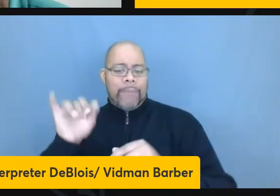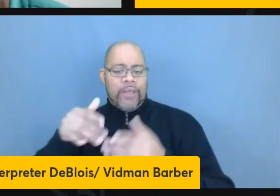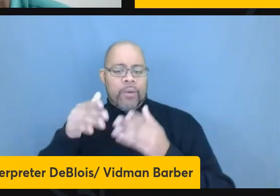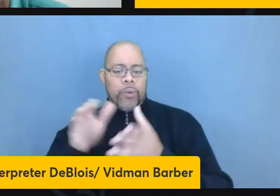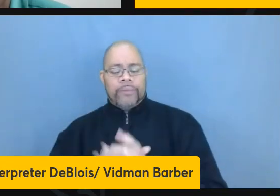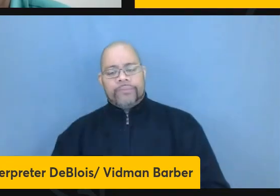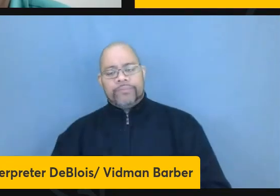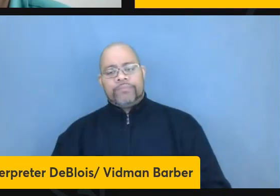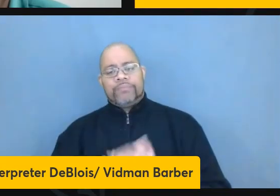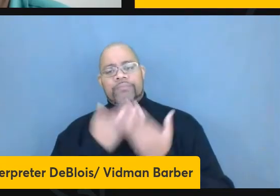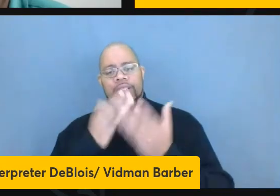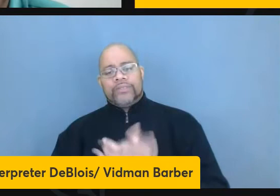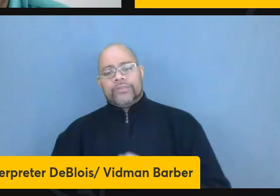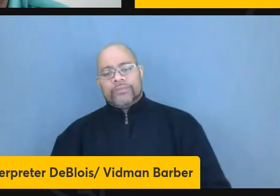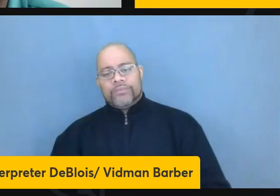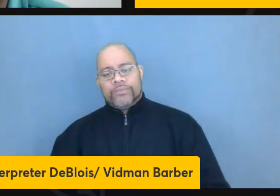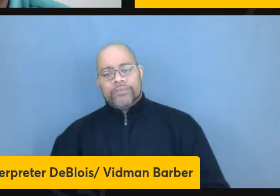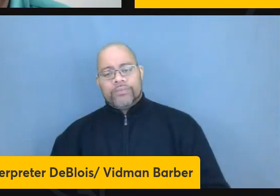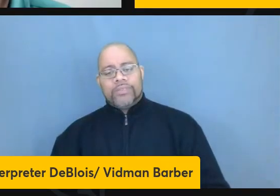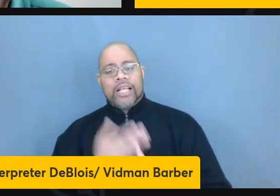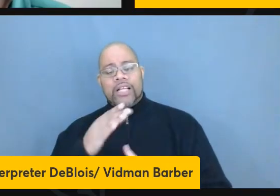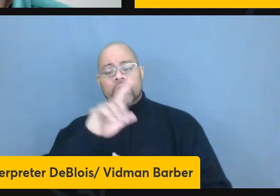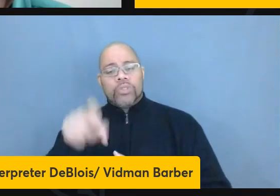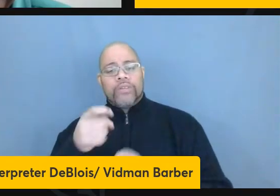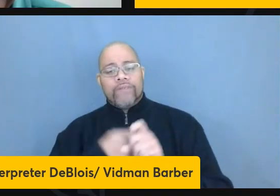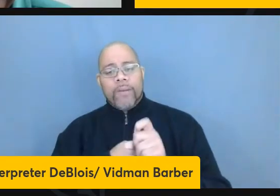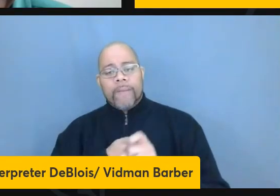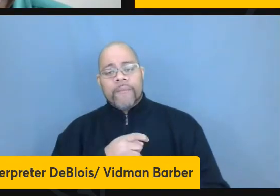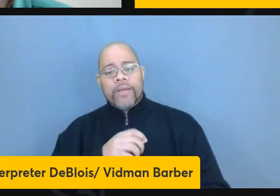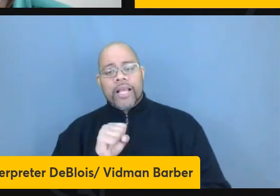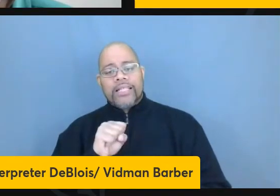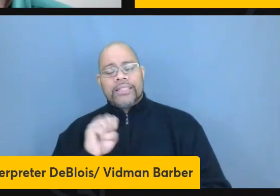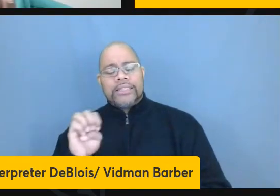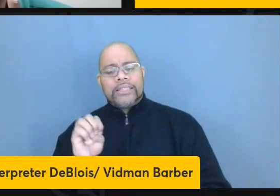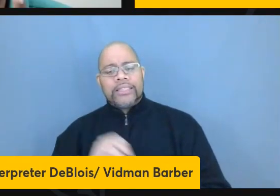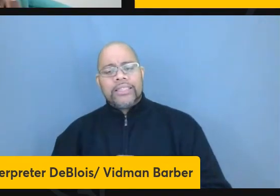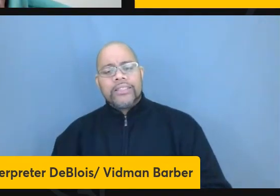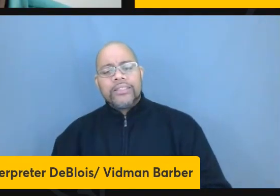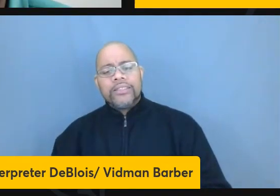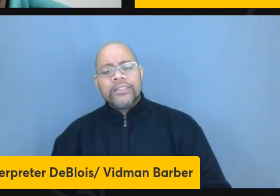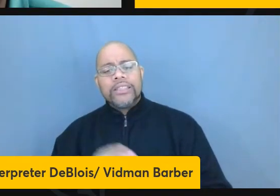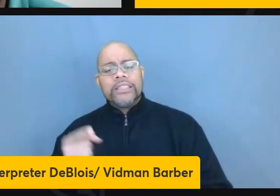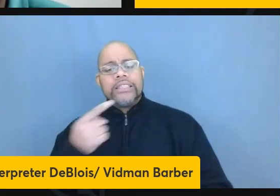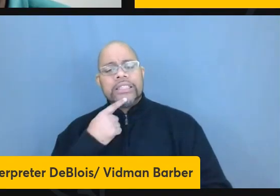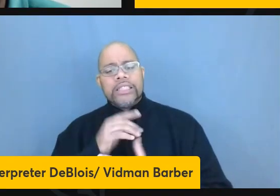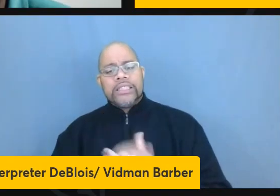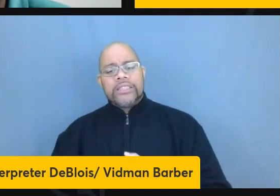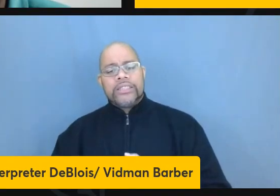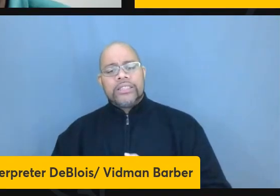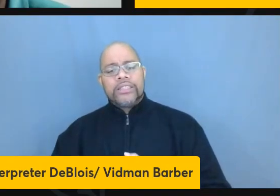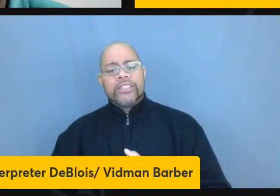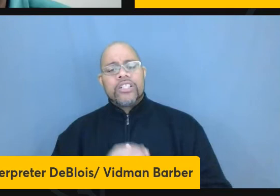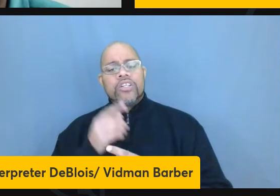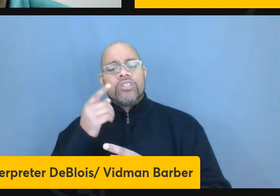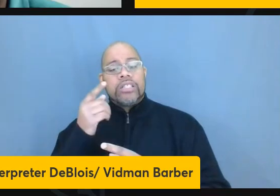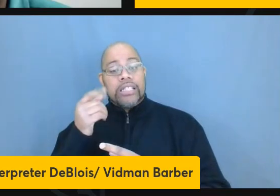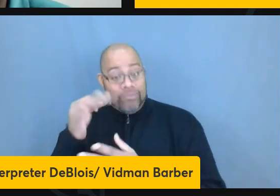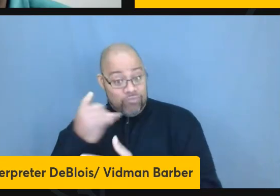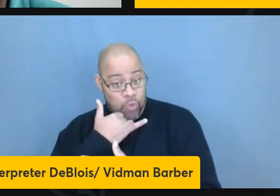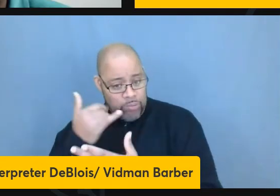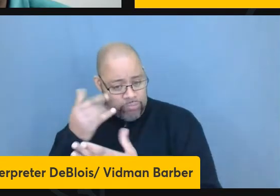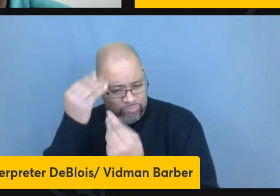Dr. Michael Opata: Thank you. So the next question comes from AC and she says that correct her if she's wrong, but she saw that